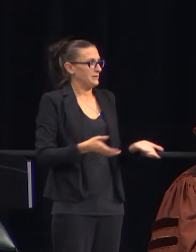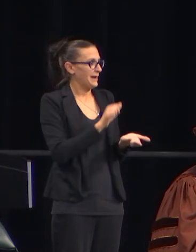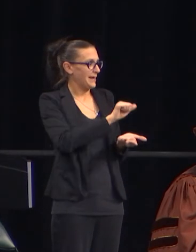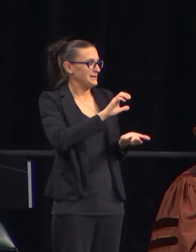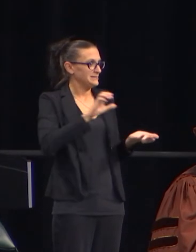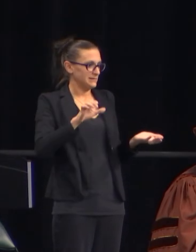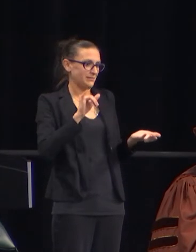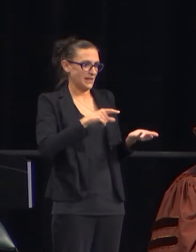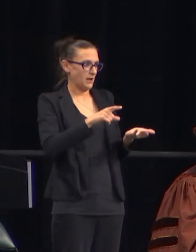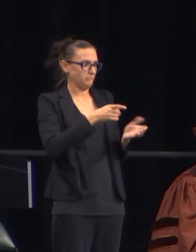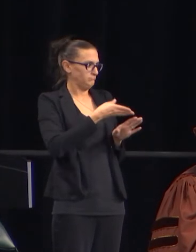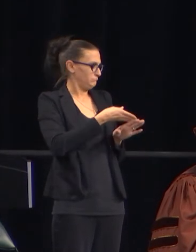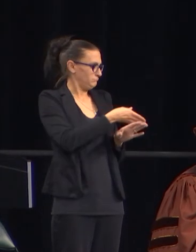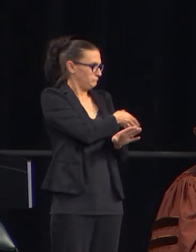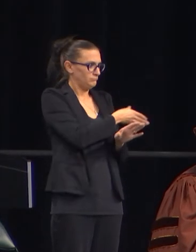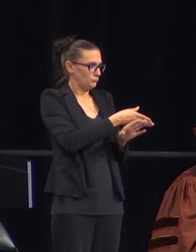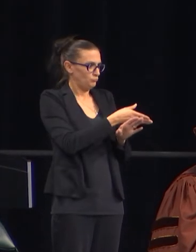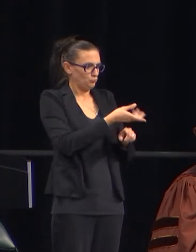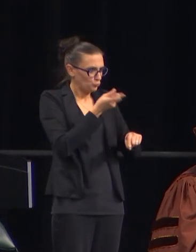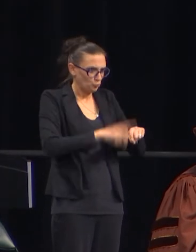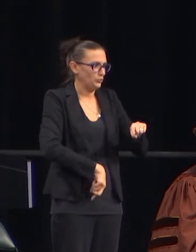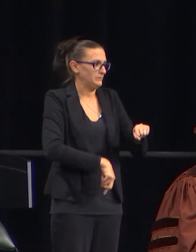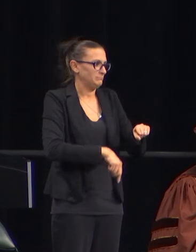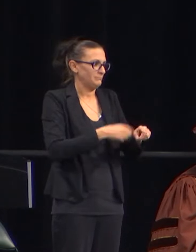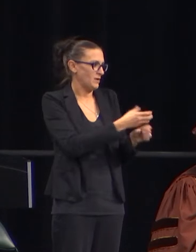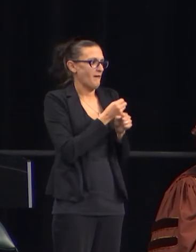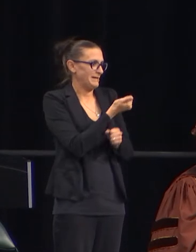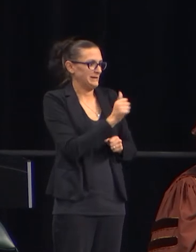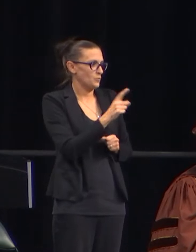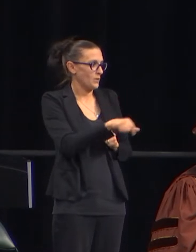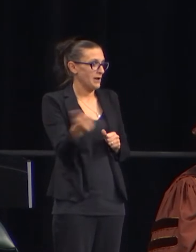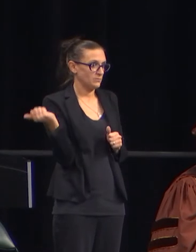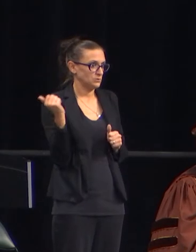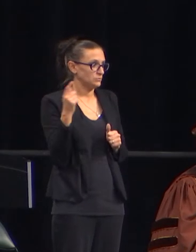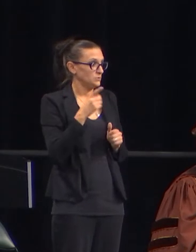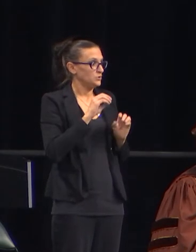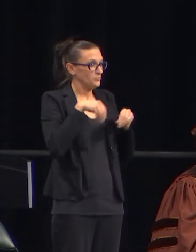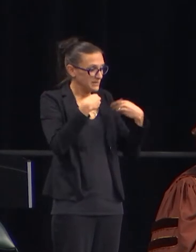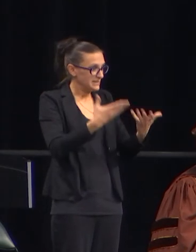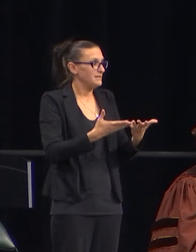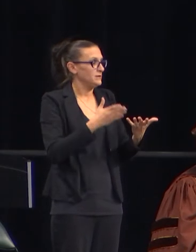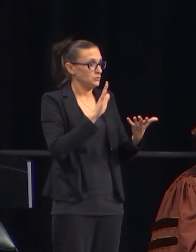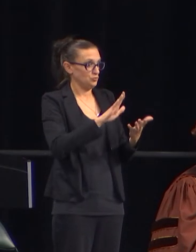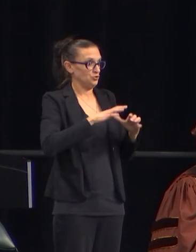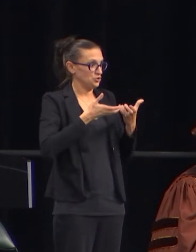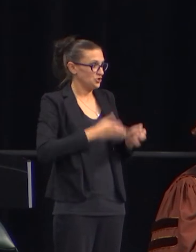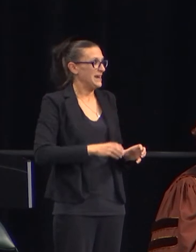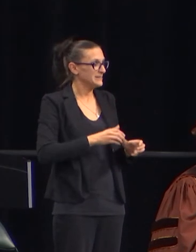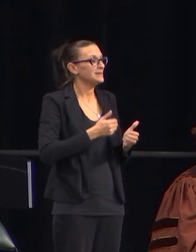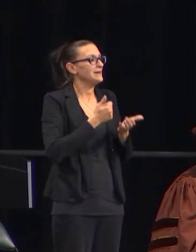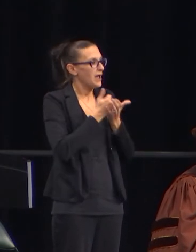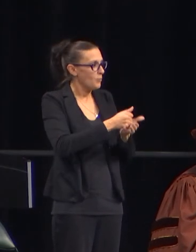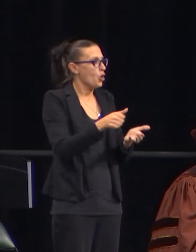that you would not, could not, have found elsewhere. You've been given a unique chance to help others follow in your footsteps.